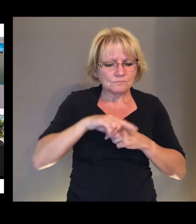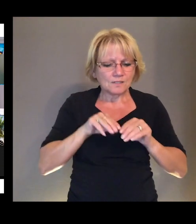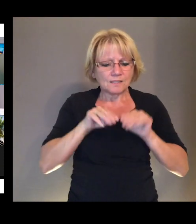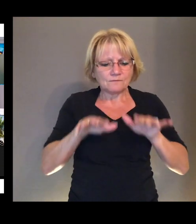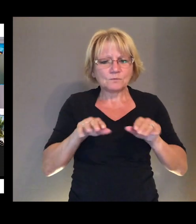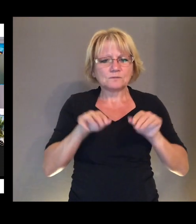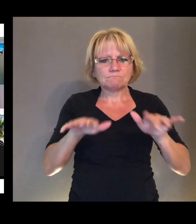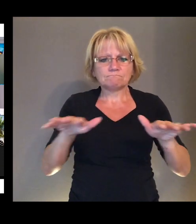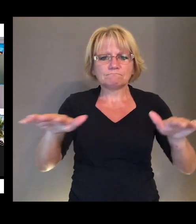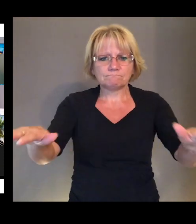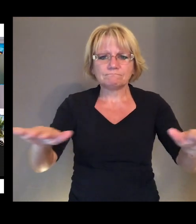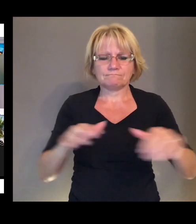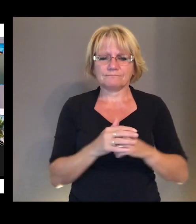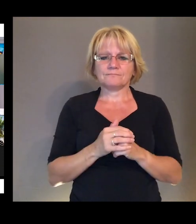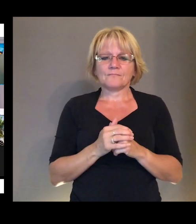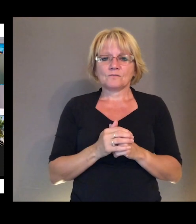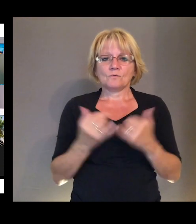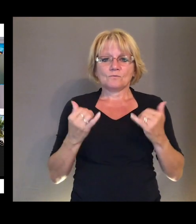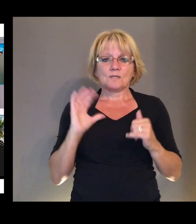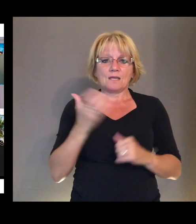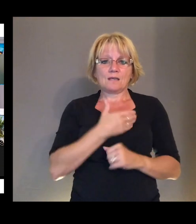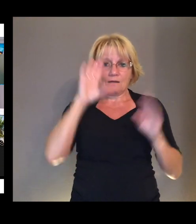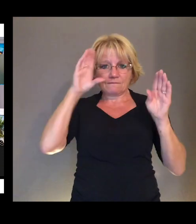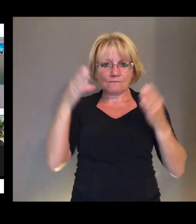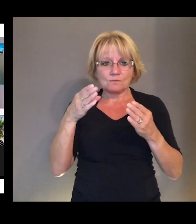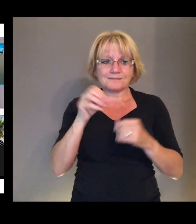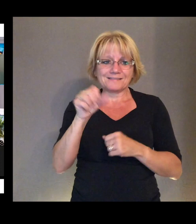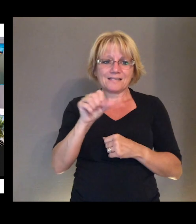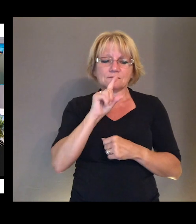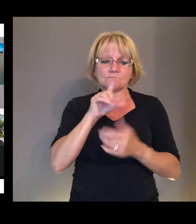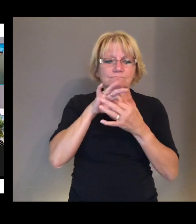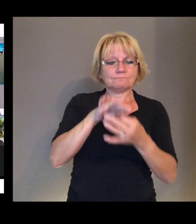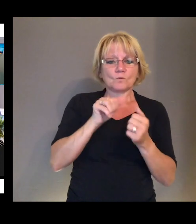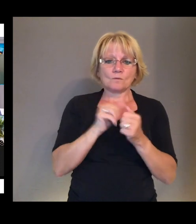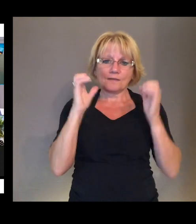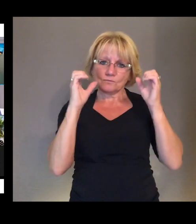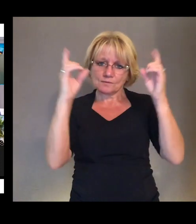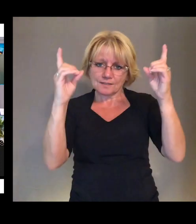that this stuff does cross over. So, although today our focus is really educational inequity